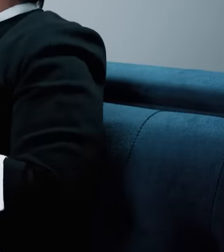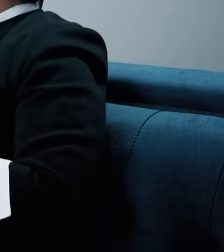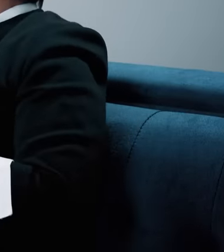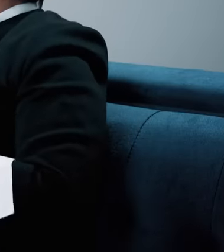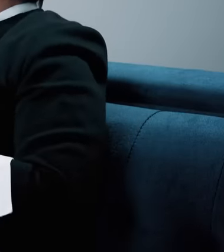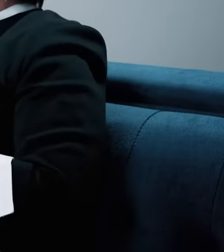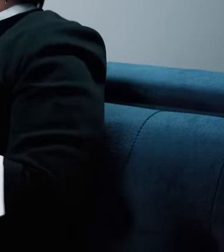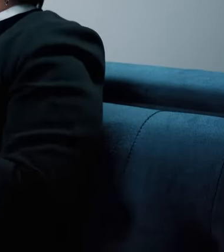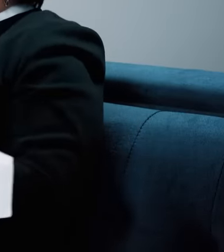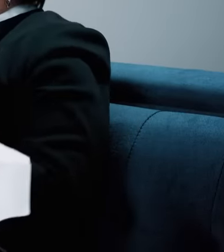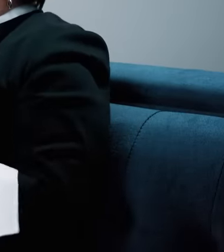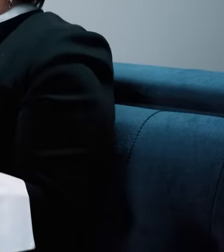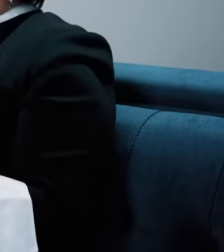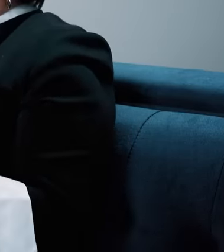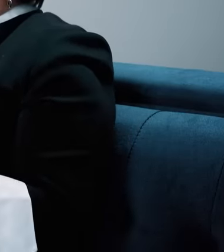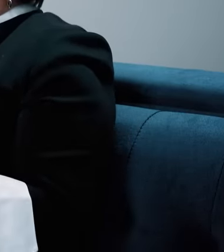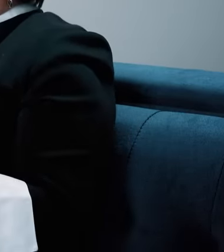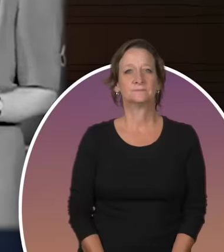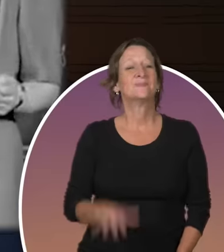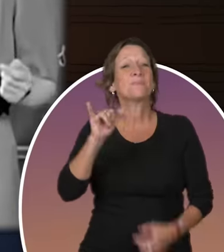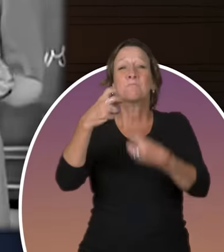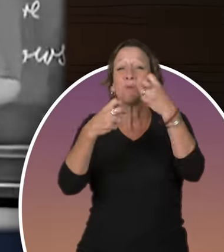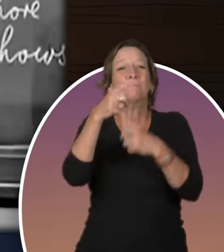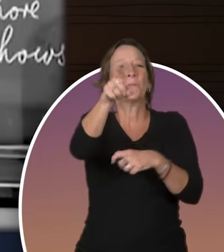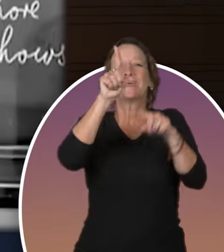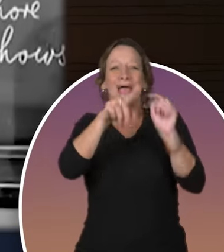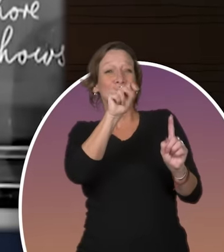that happened in her lifetime, and it meant a lot to her. The problem is,